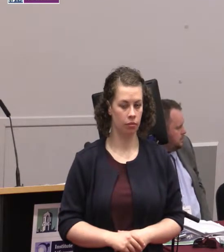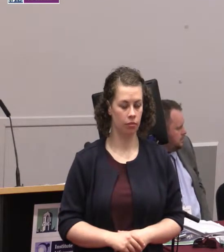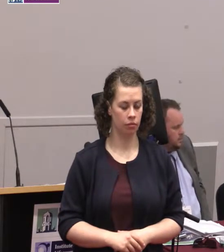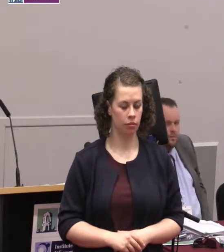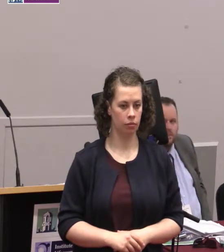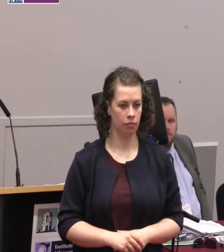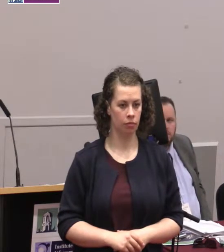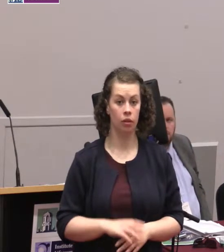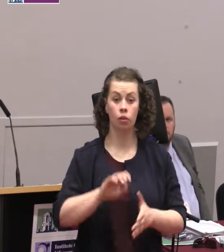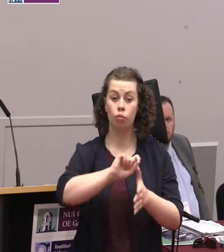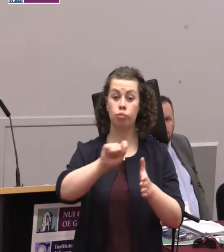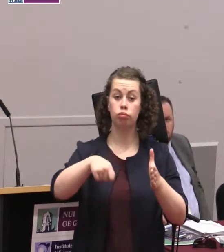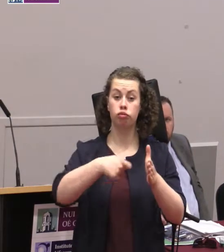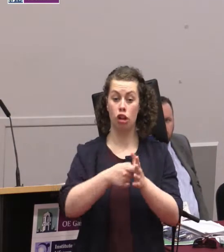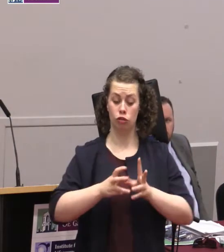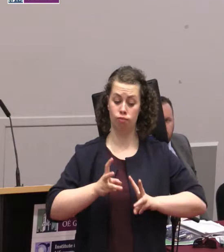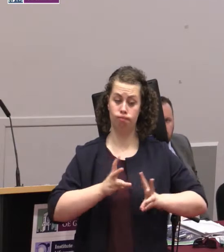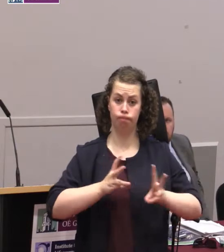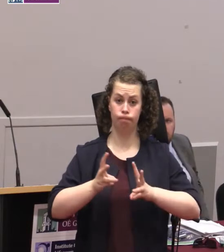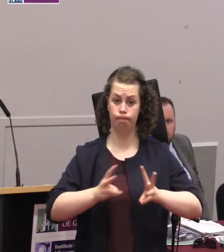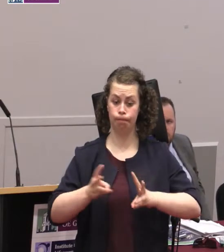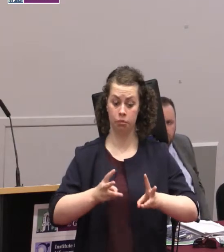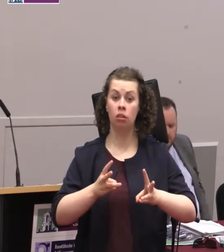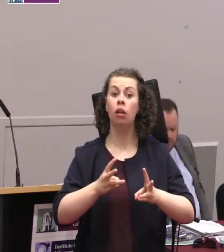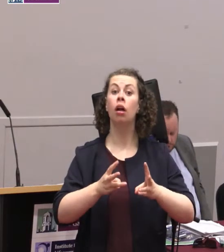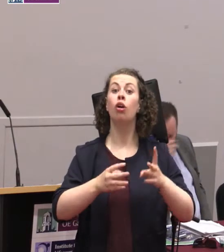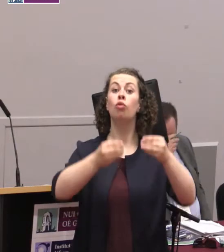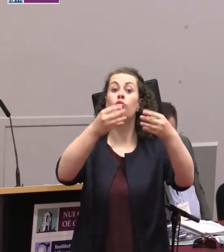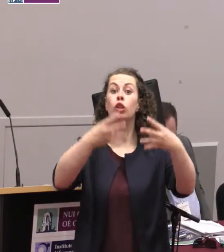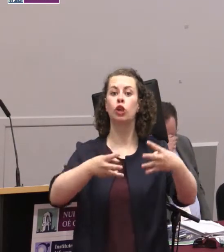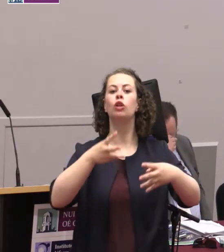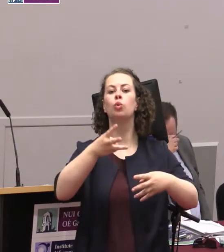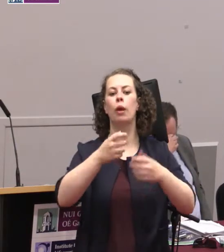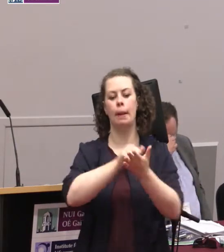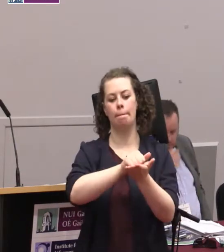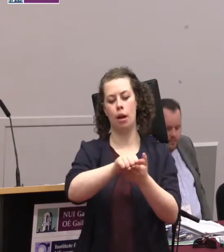The results of this project will be published at the end of the year.